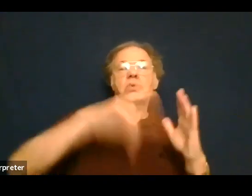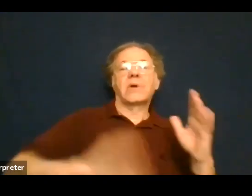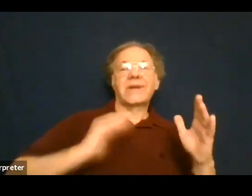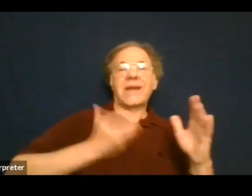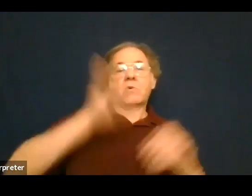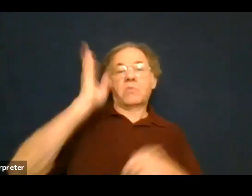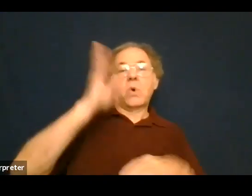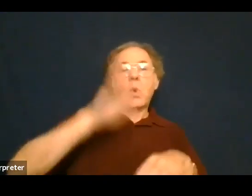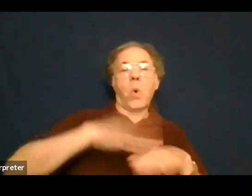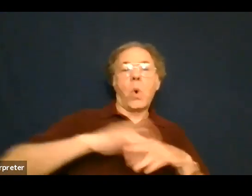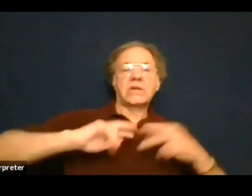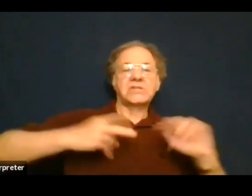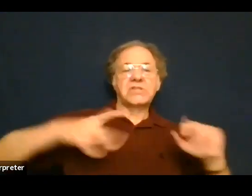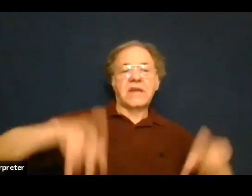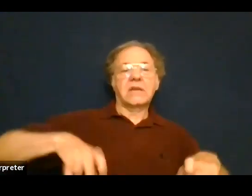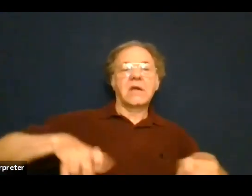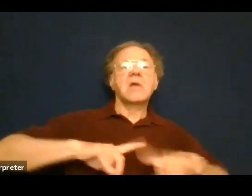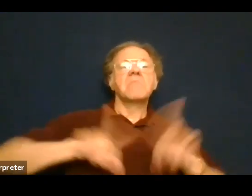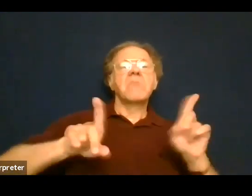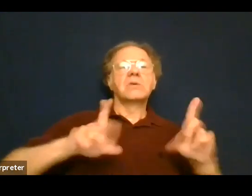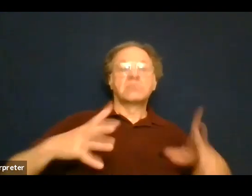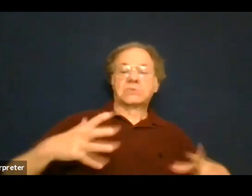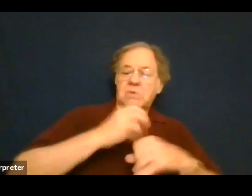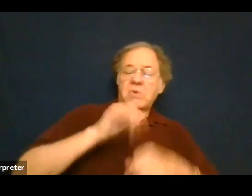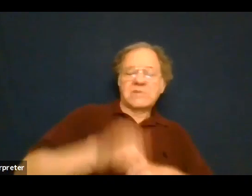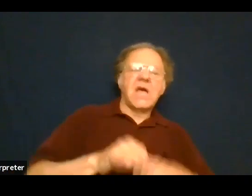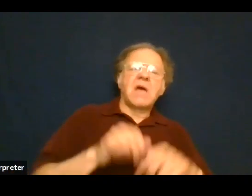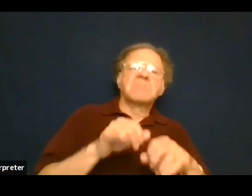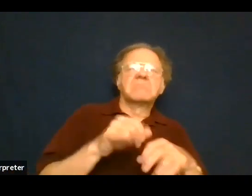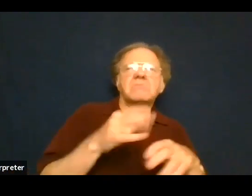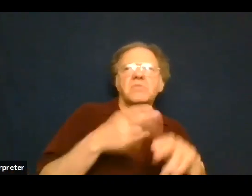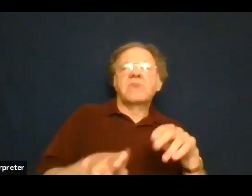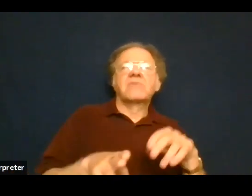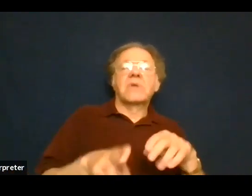But just to summarize it very briefly, the open access genetic testing program